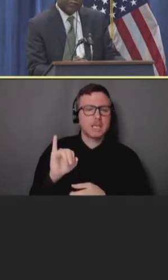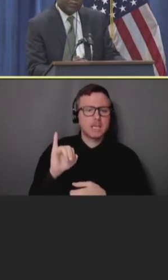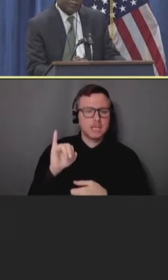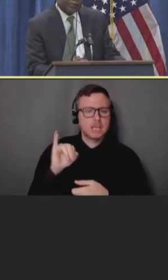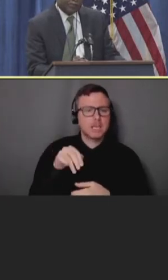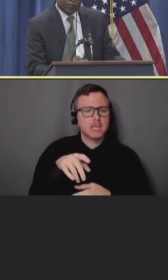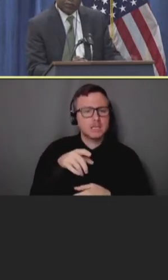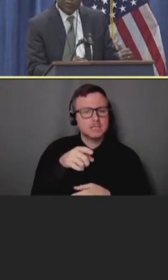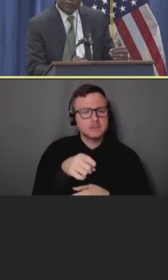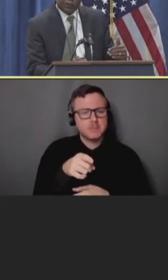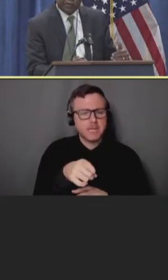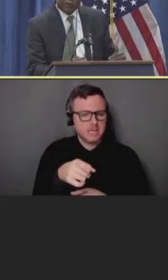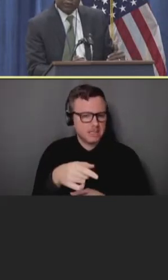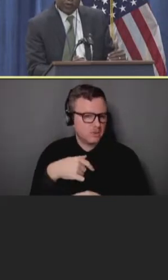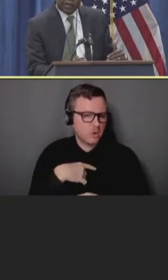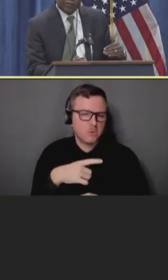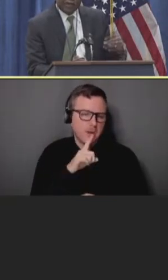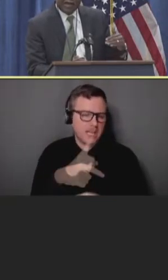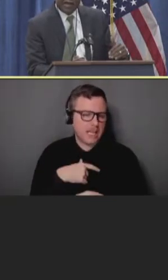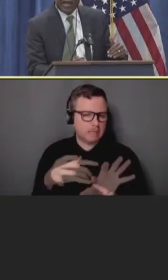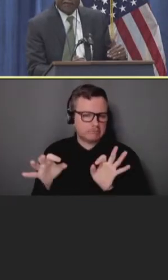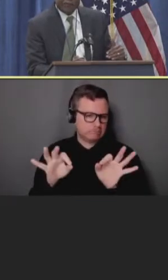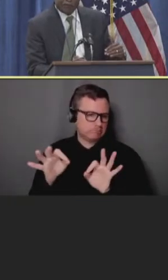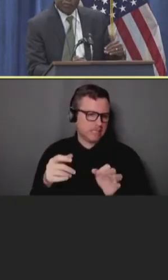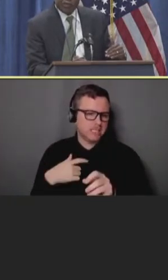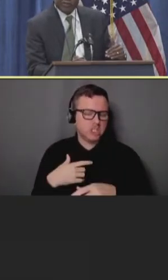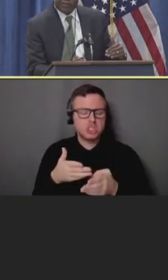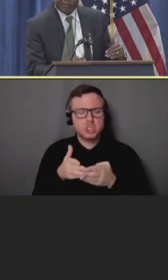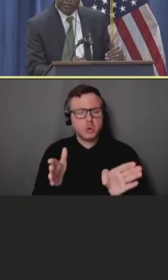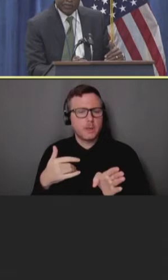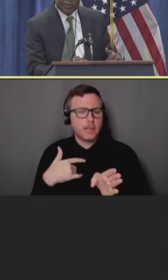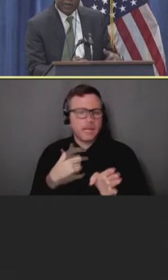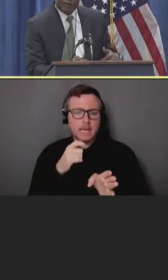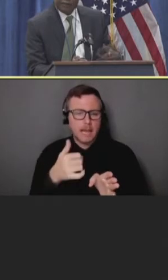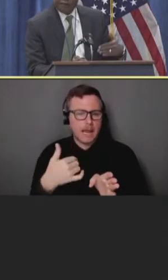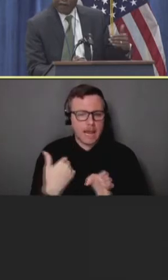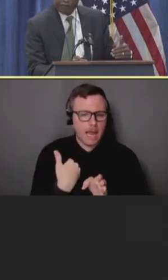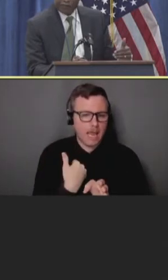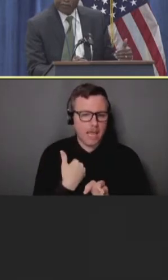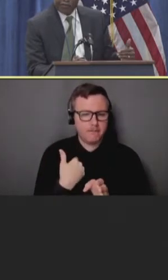but generally they were characterized by not having the presence of the virus there.